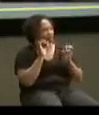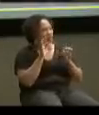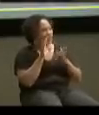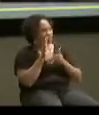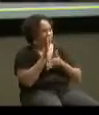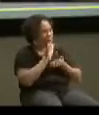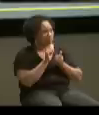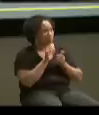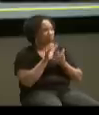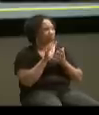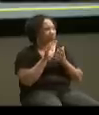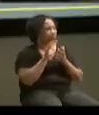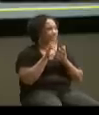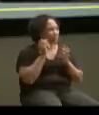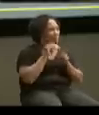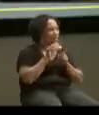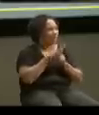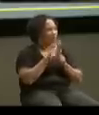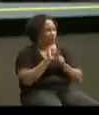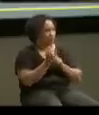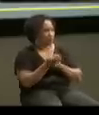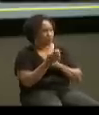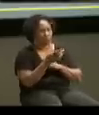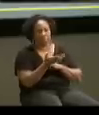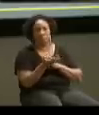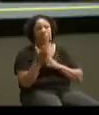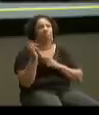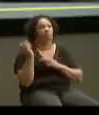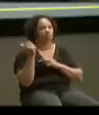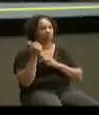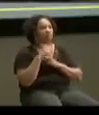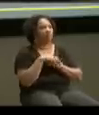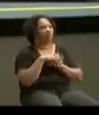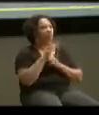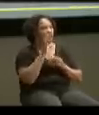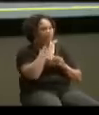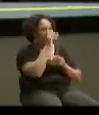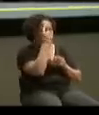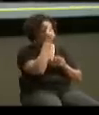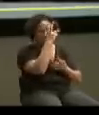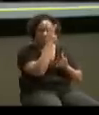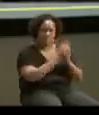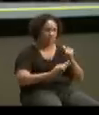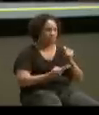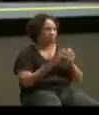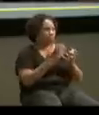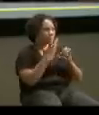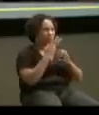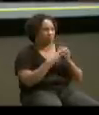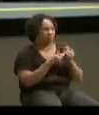THE FIRST PLACE? THANK YOU. THAT'S A REAL GOOD QUESTION. WE ARE LOOKING FOR BOTH.